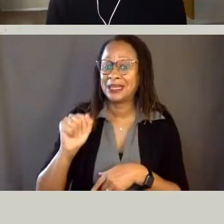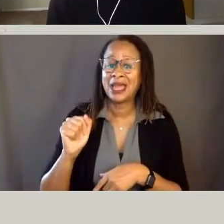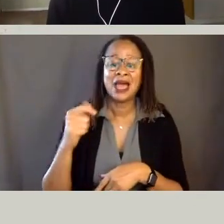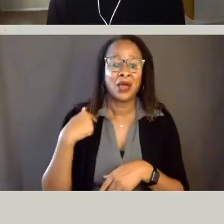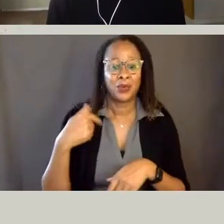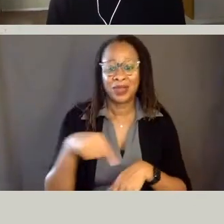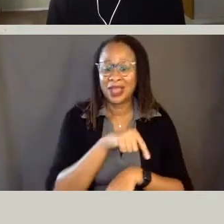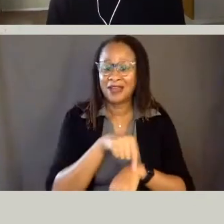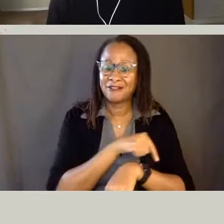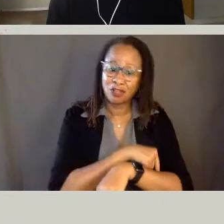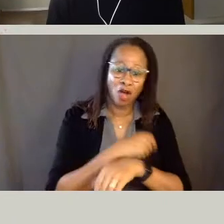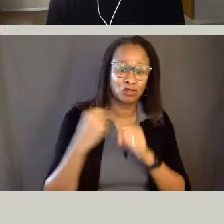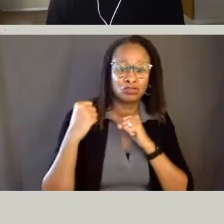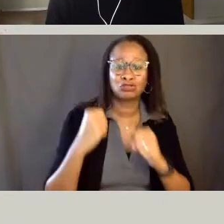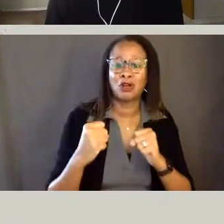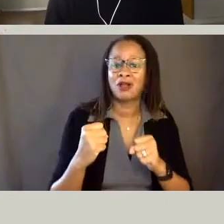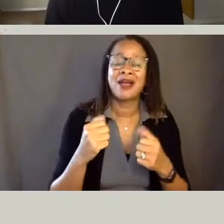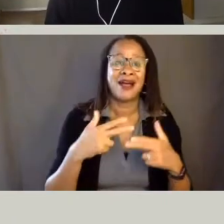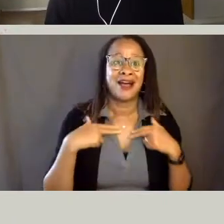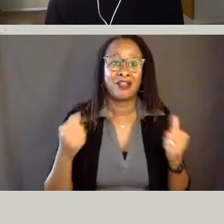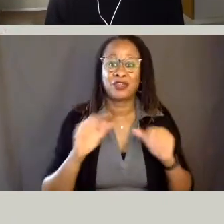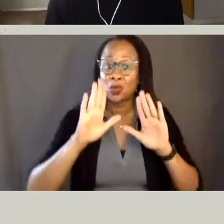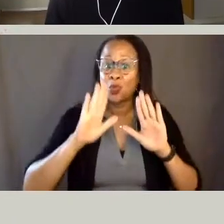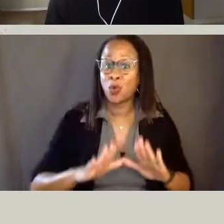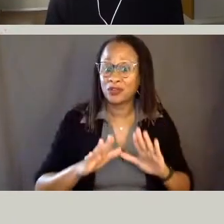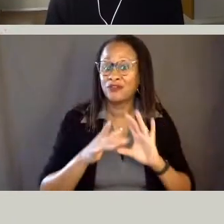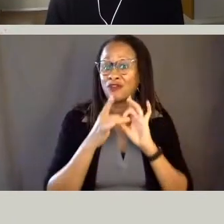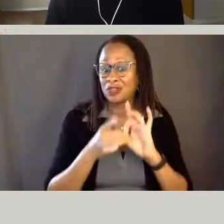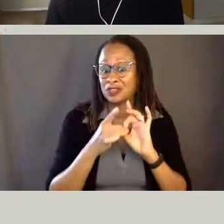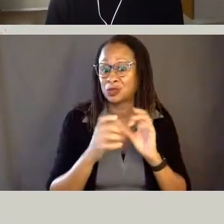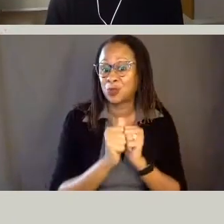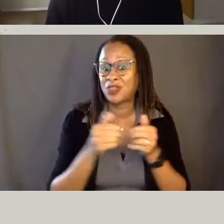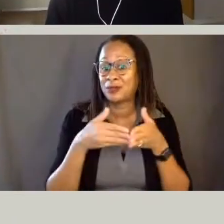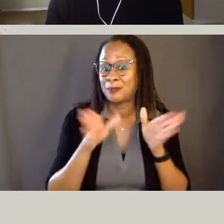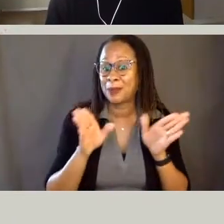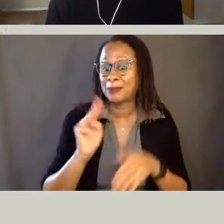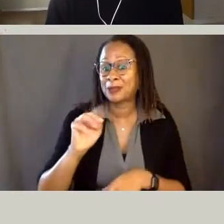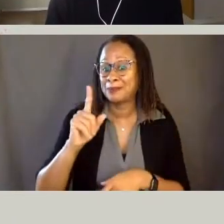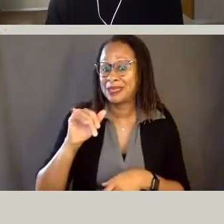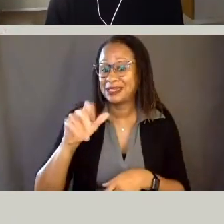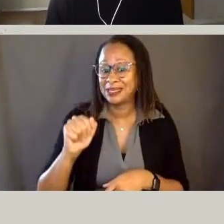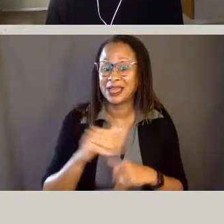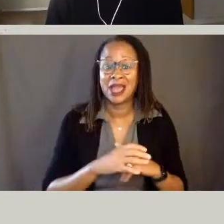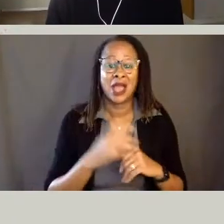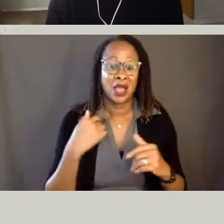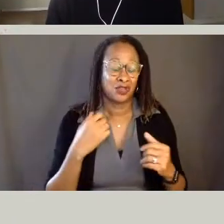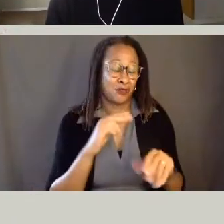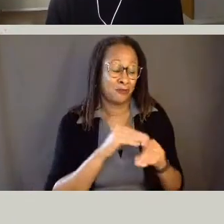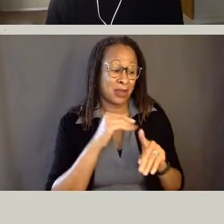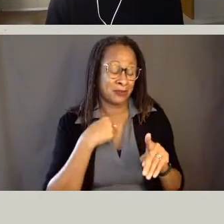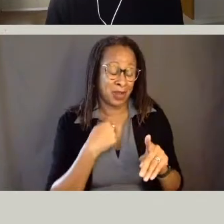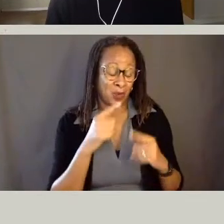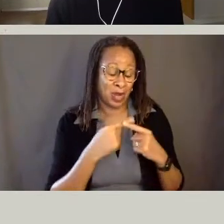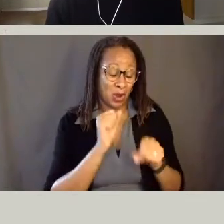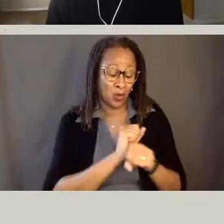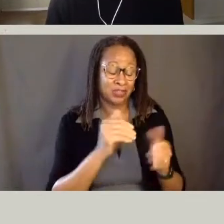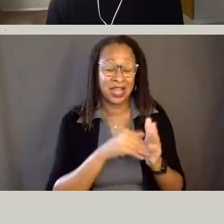like wonderful relationship. I mean, you reminded me of when I worked at ITVS and I was working on the slides for the incoming producers.